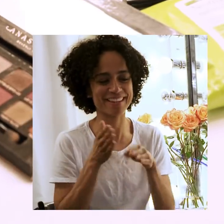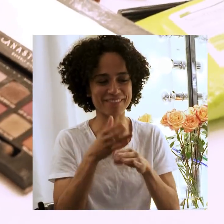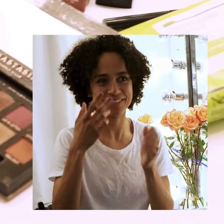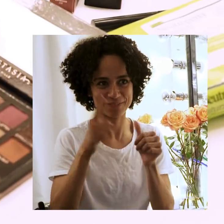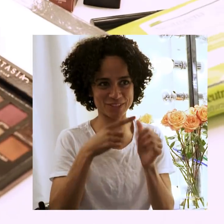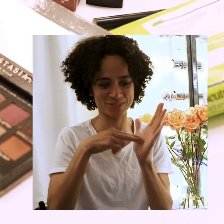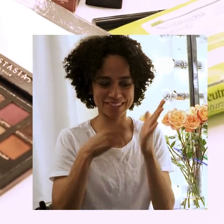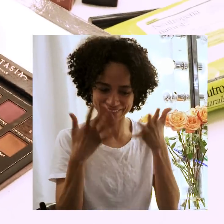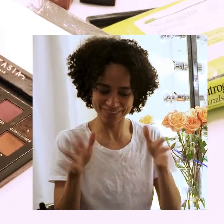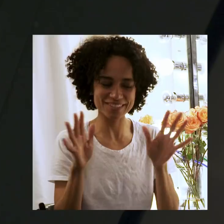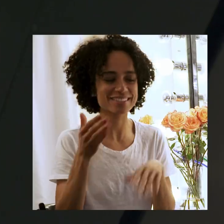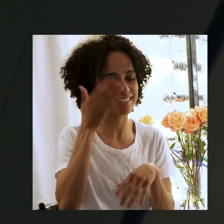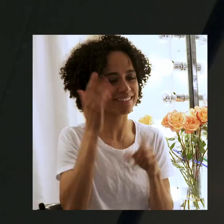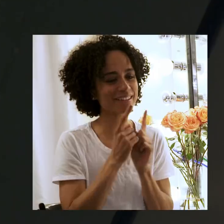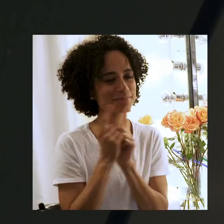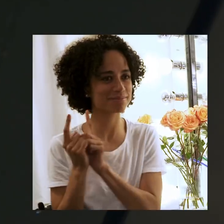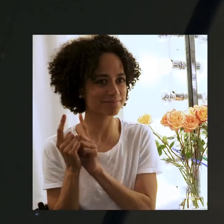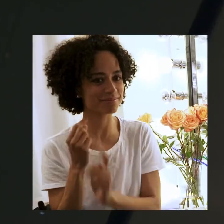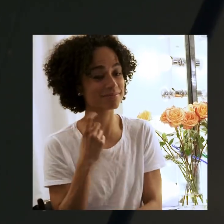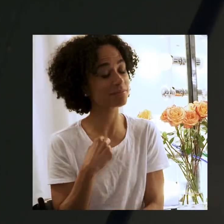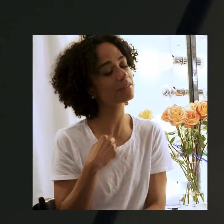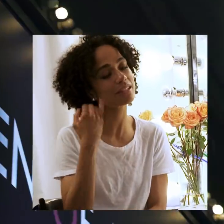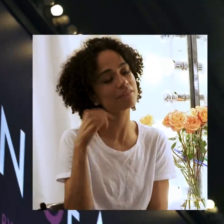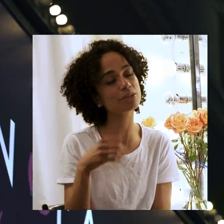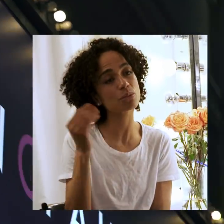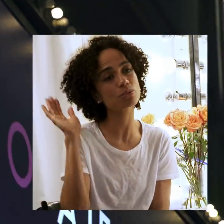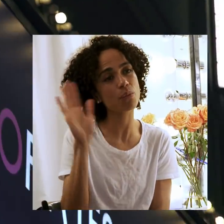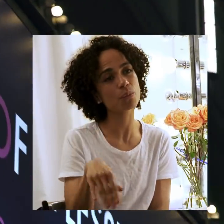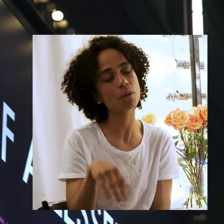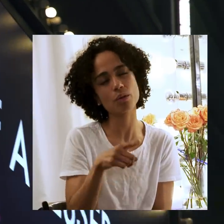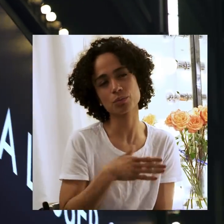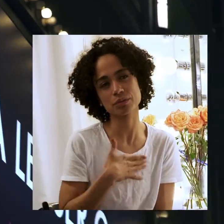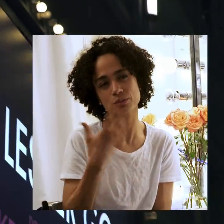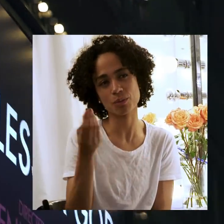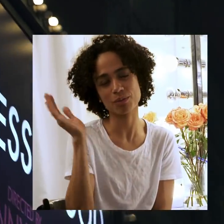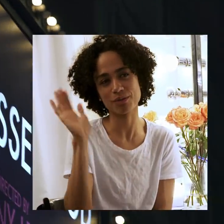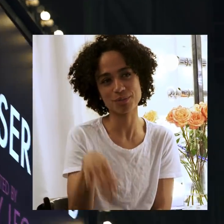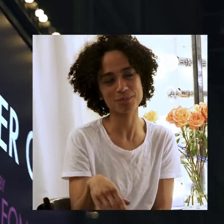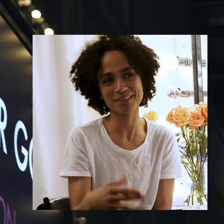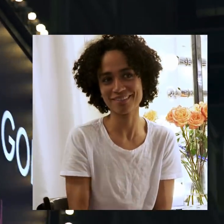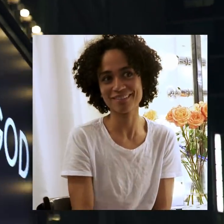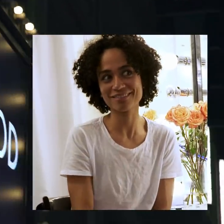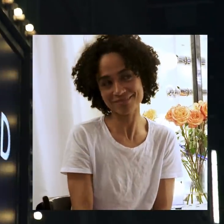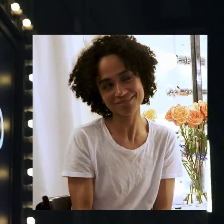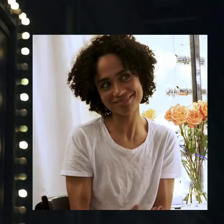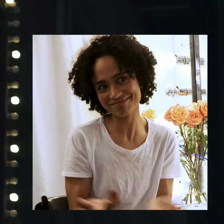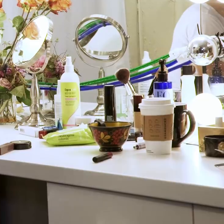After that reading was over, he pulled me aside and said, "If this goes all the way, are you willing to go all the way?"